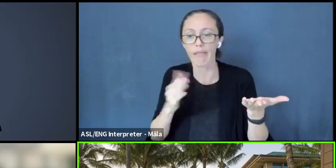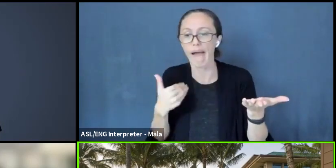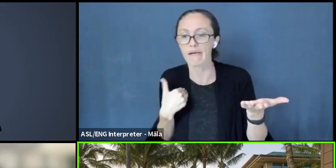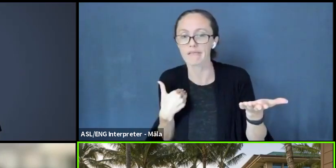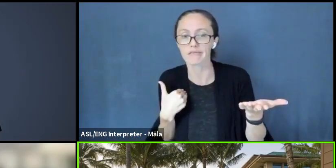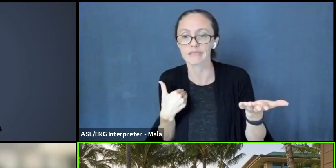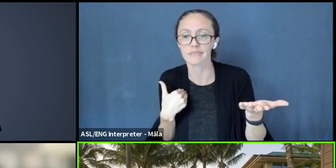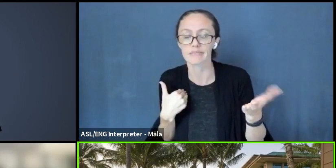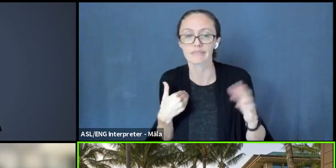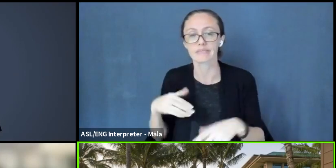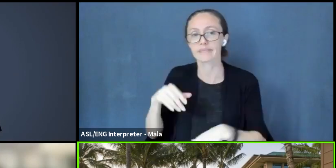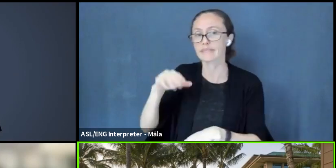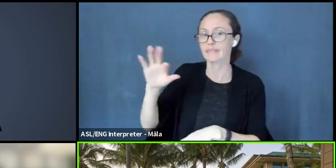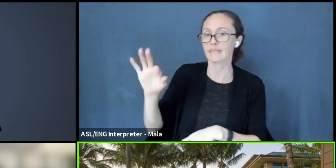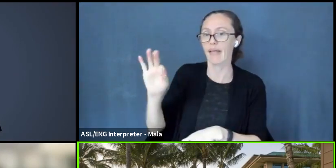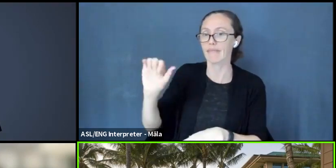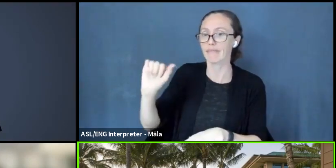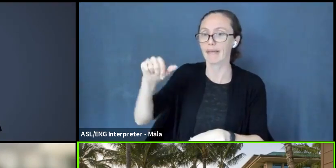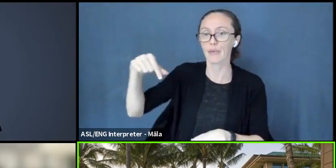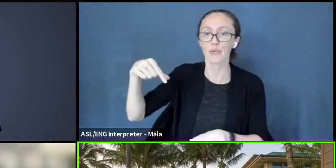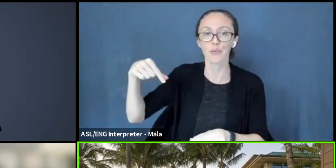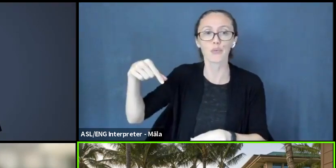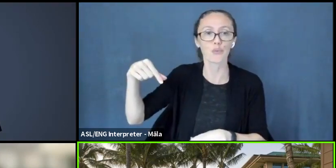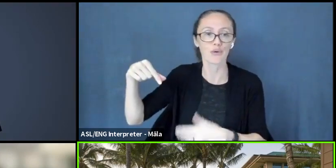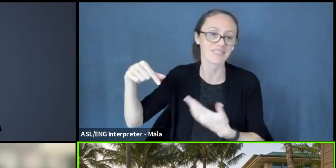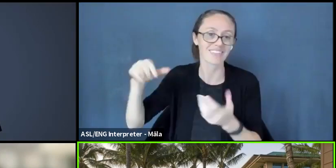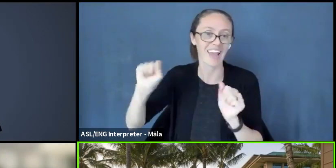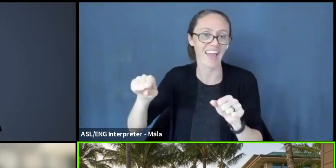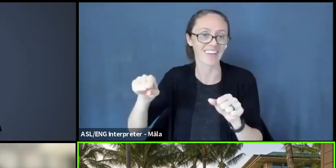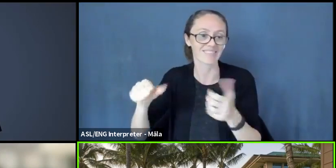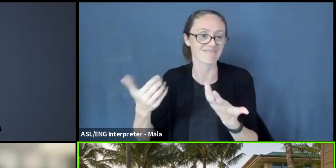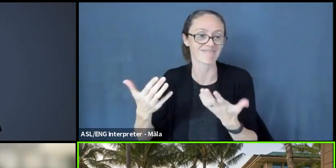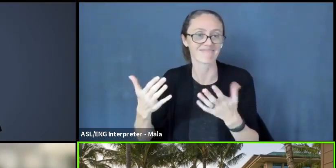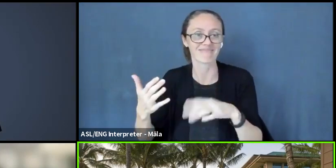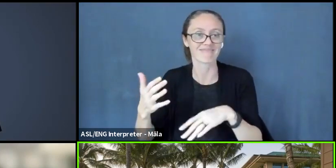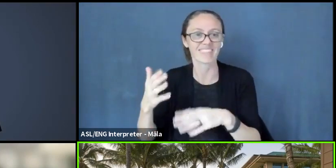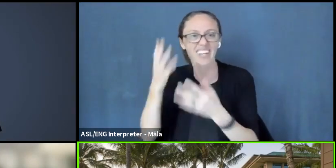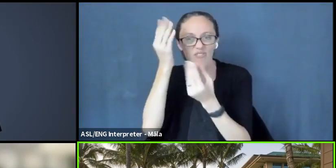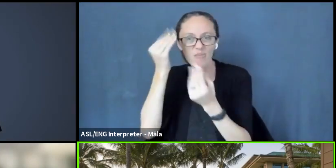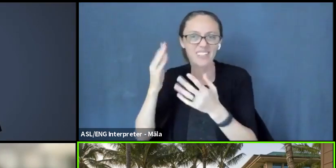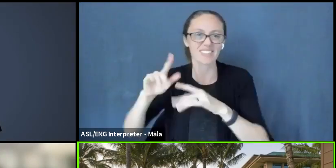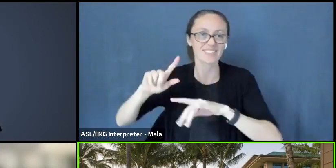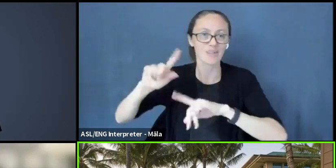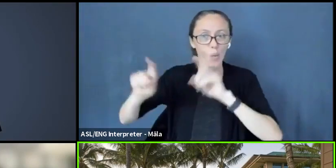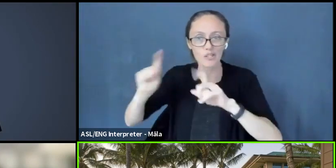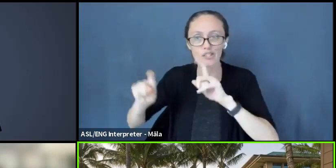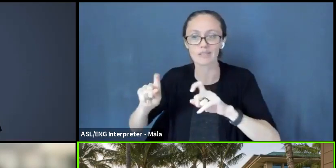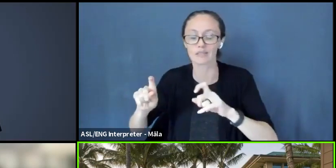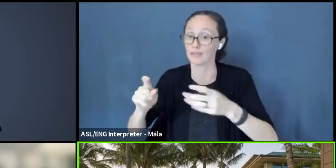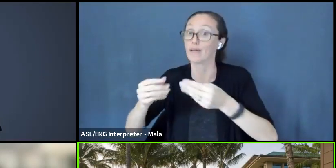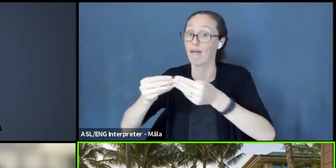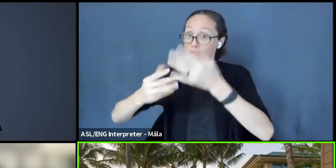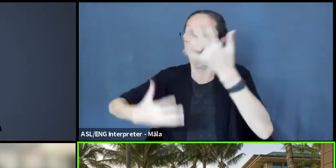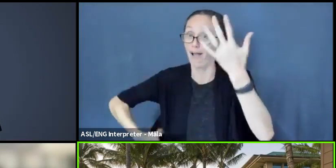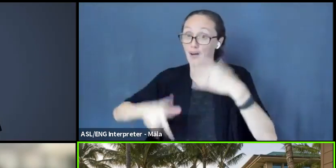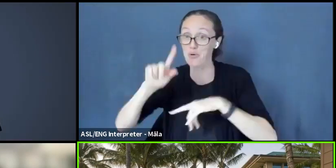asked question document or something, that might develop after this call. Because going so many questions.